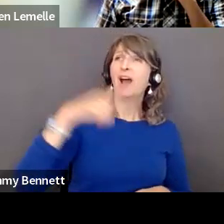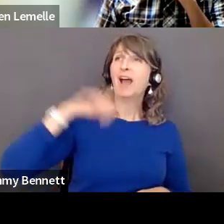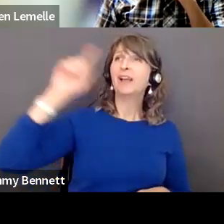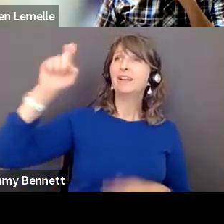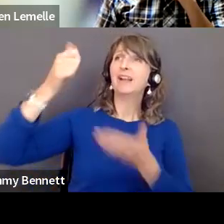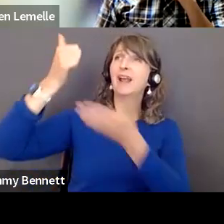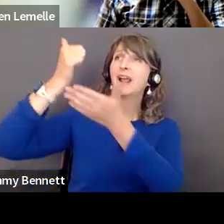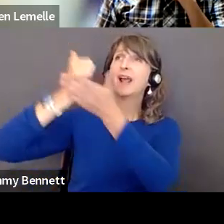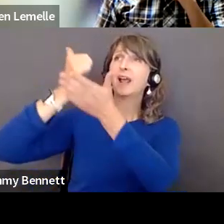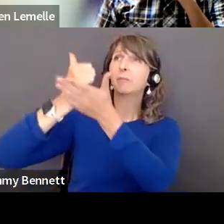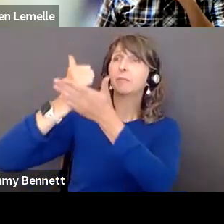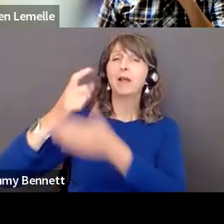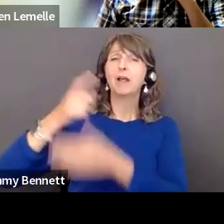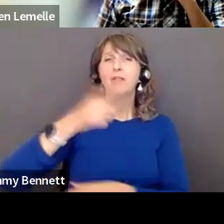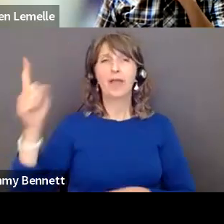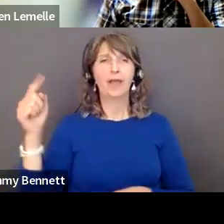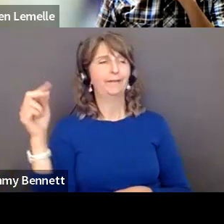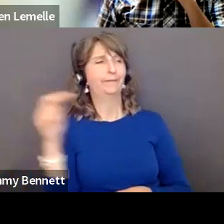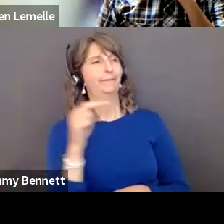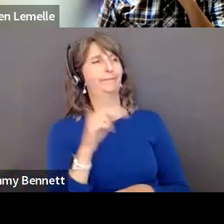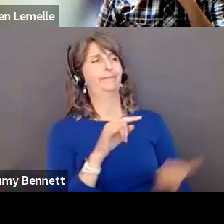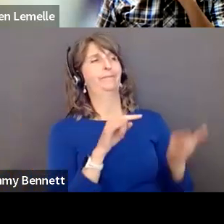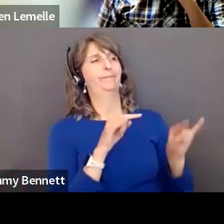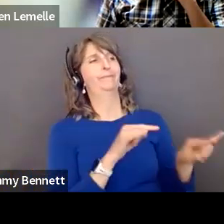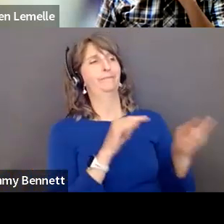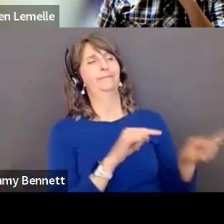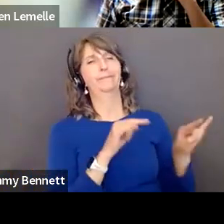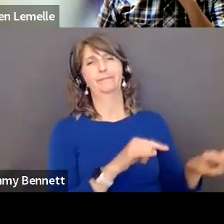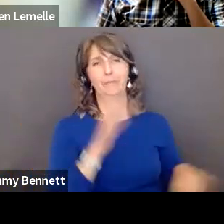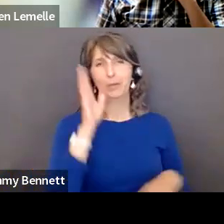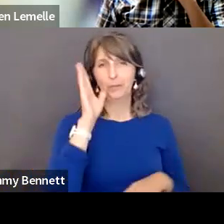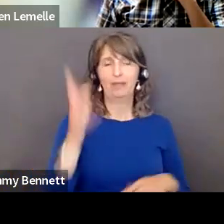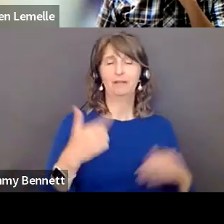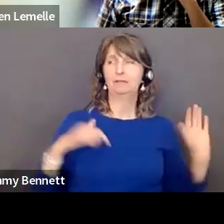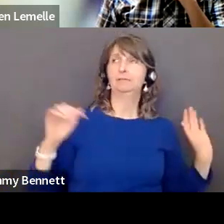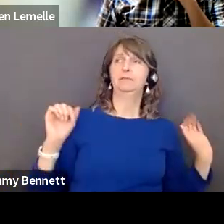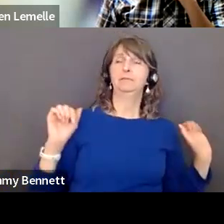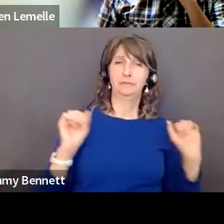You're going get left there, you're gonna get teased the whole so I wish that people really would have noticed.